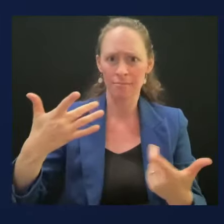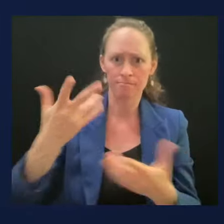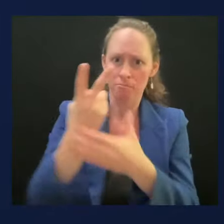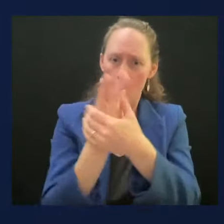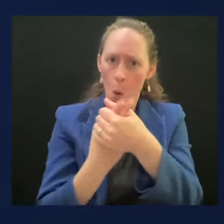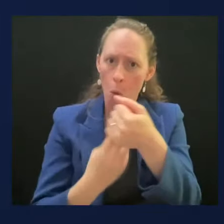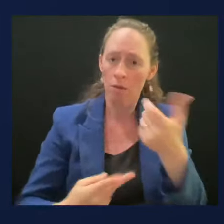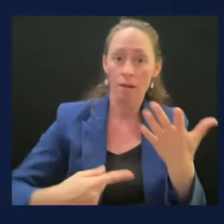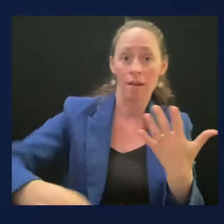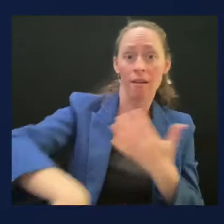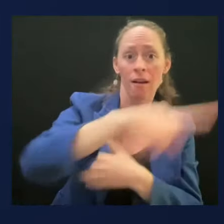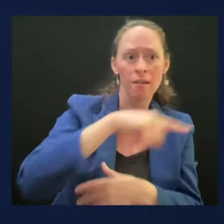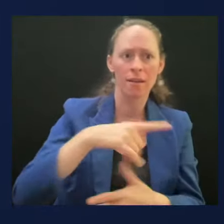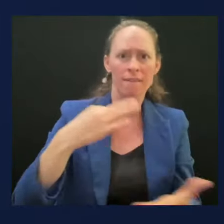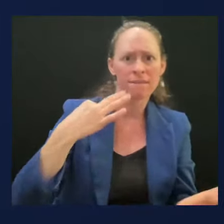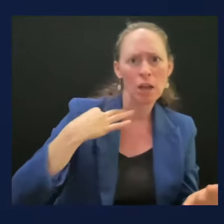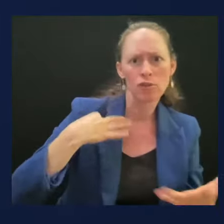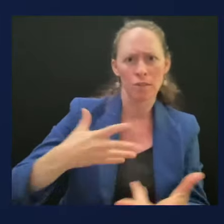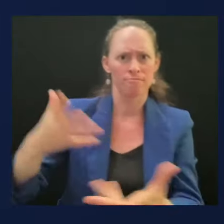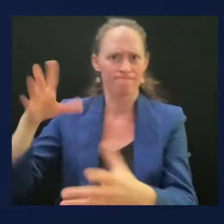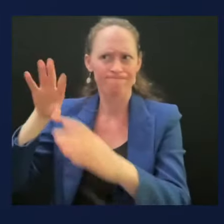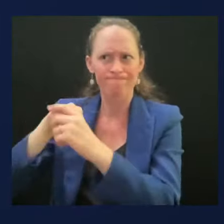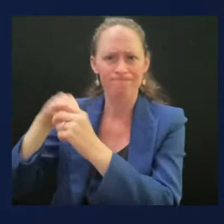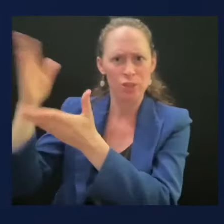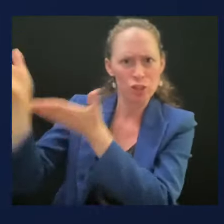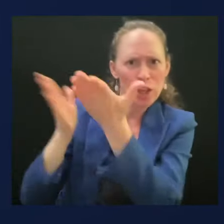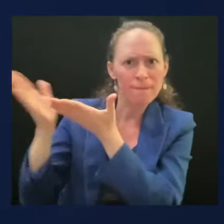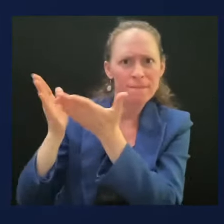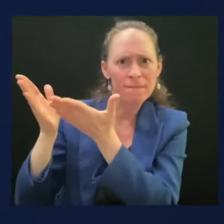who freely choose to stand guard over our democracy.